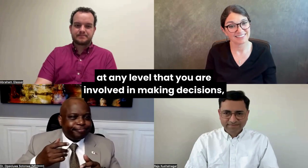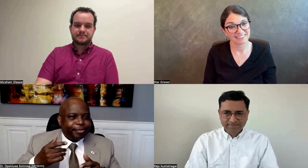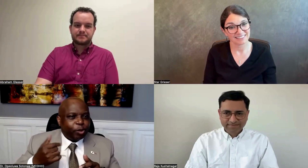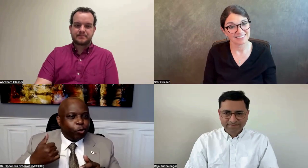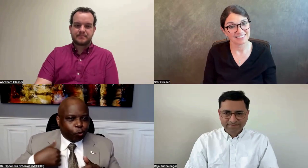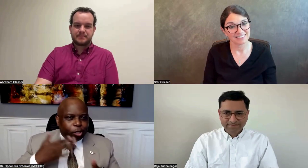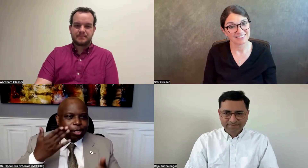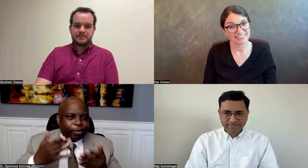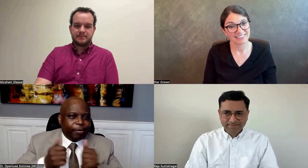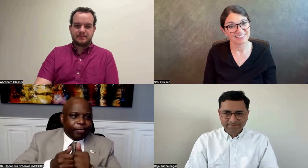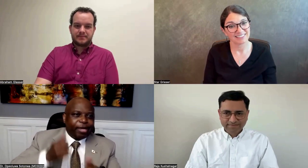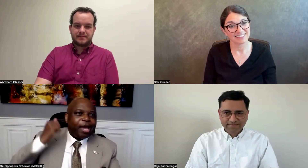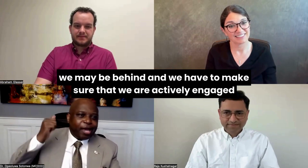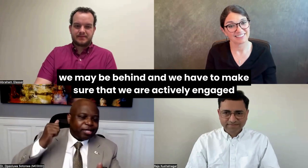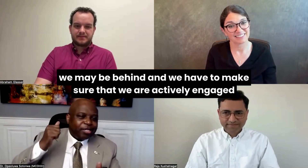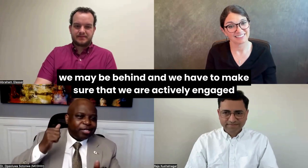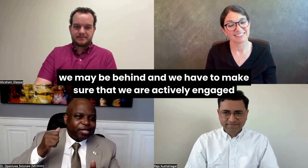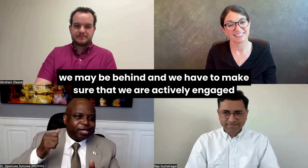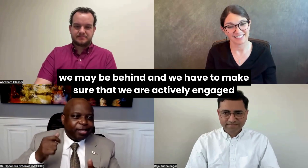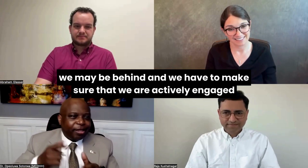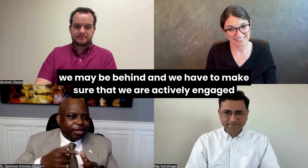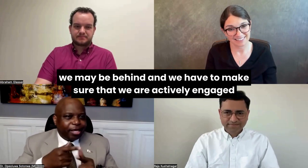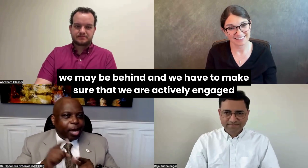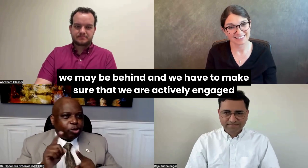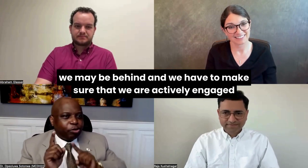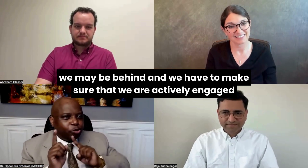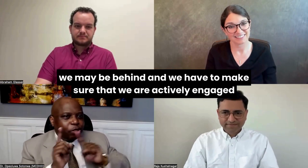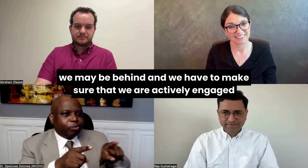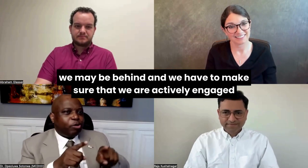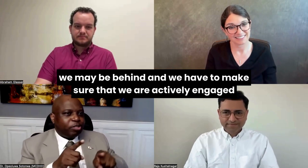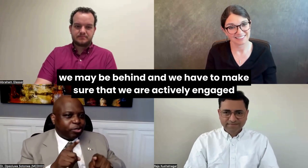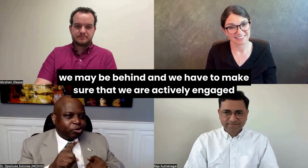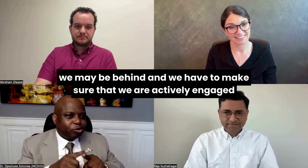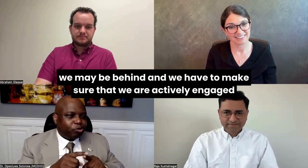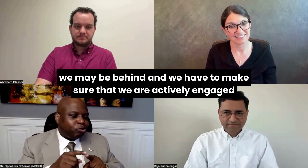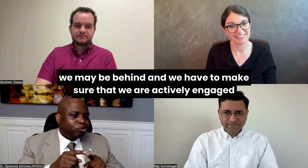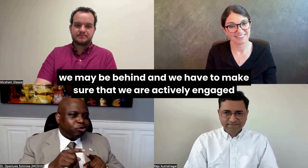we may be behind and we have to make sure that we are actively engaged